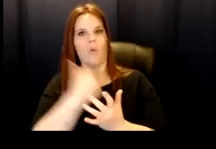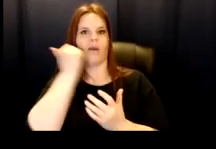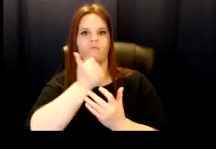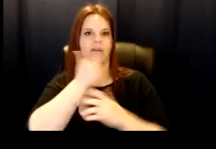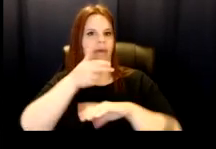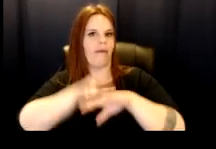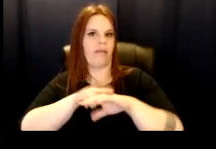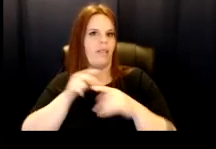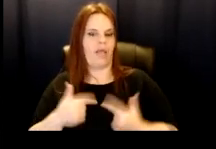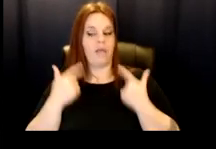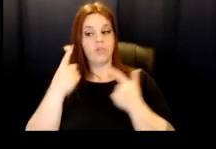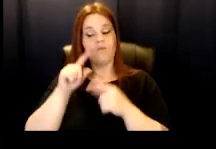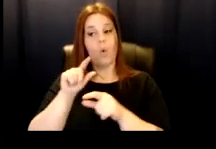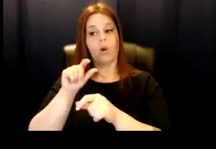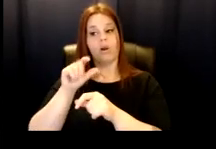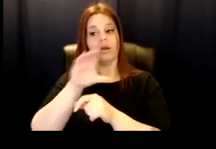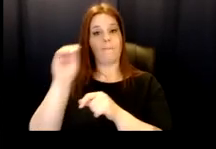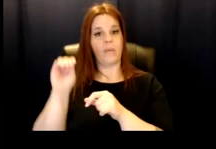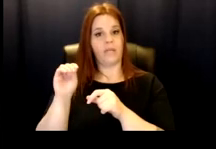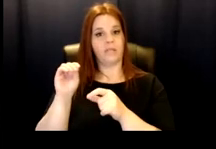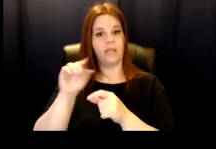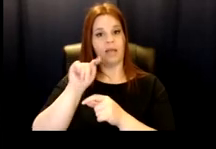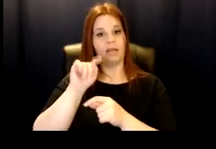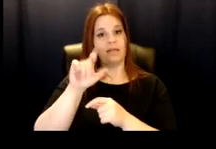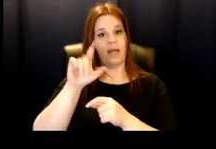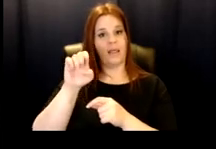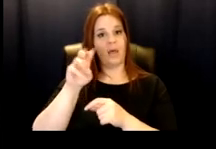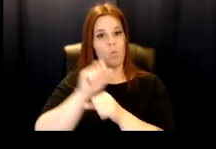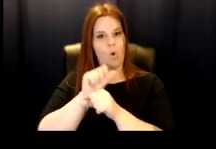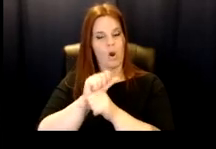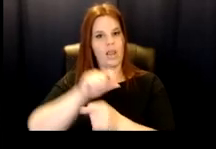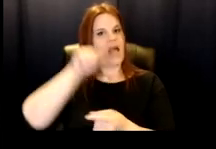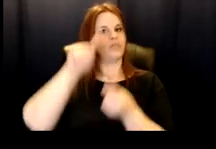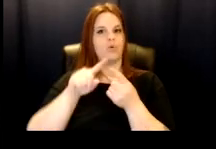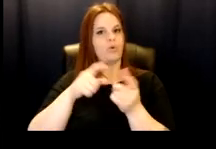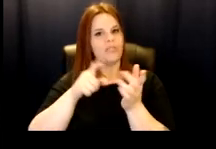For employers telework has decreased the need for office space, reducing real estate cost,